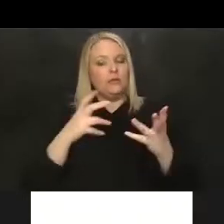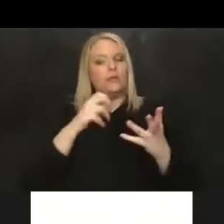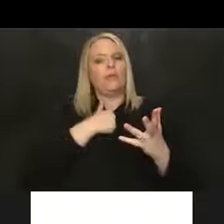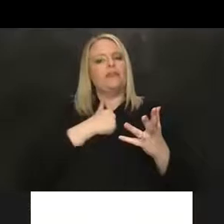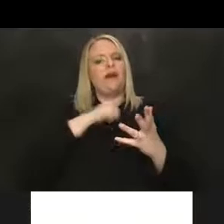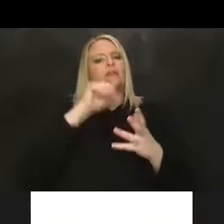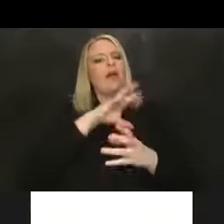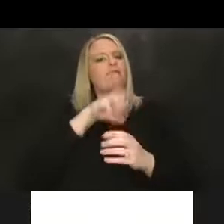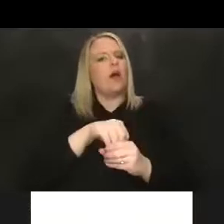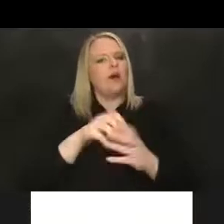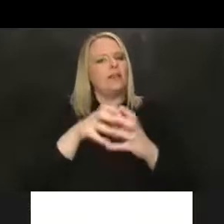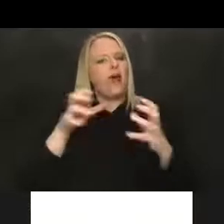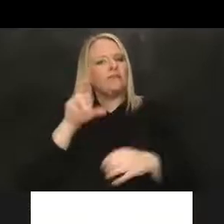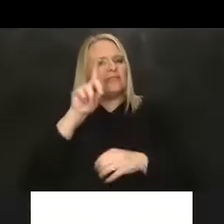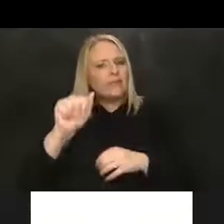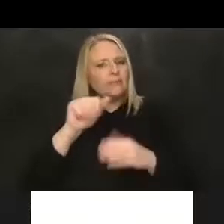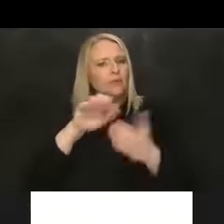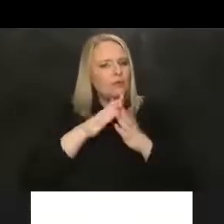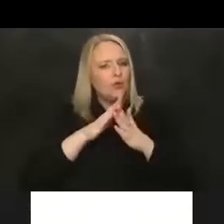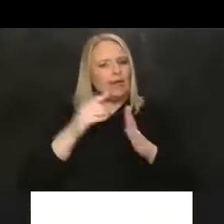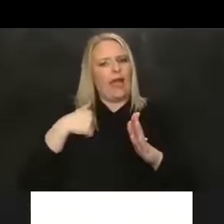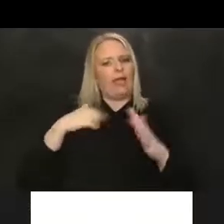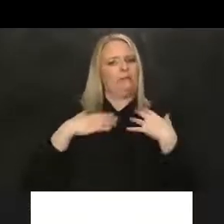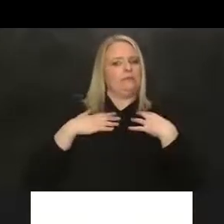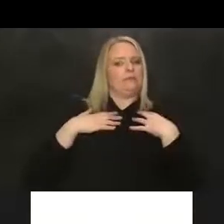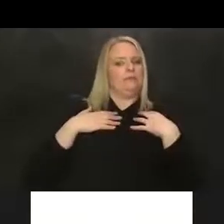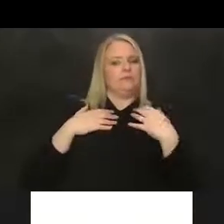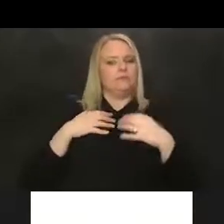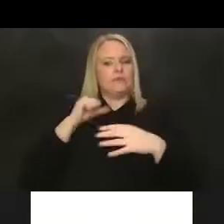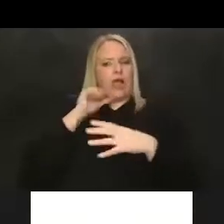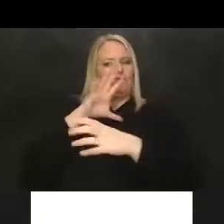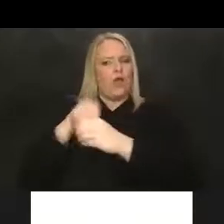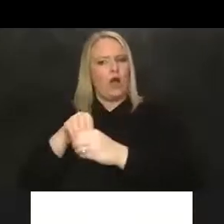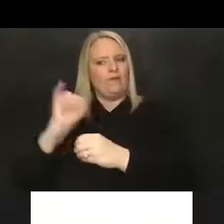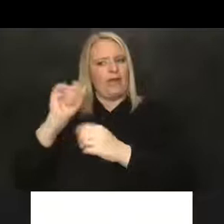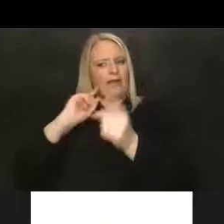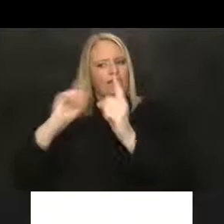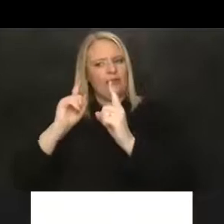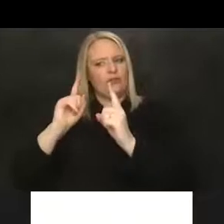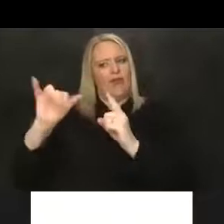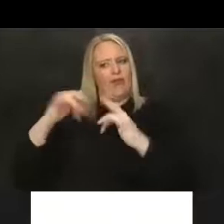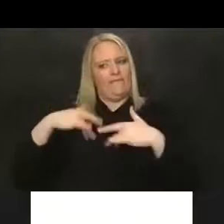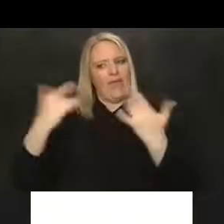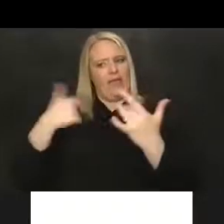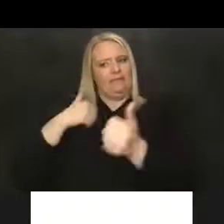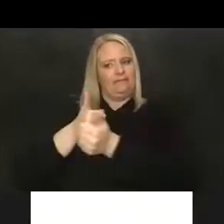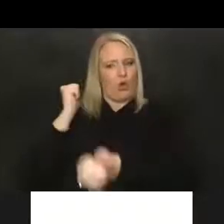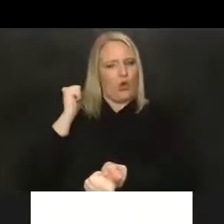a lot of disabled community conversations, or events, or things like that - I was, you know,